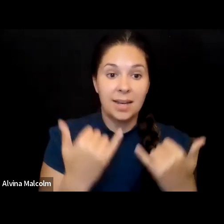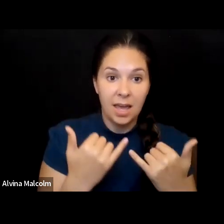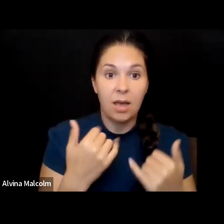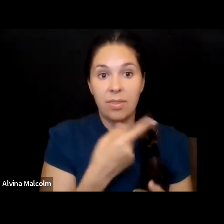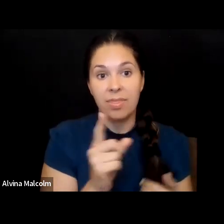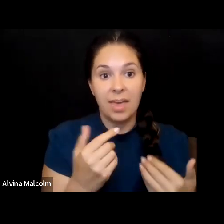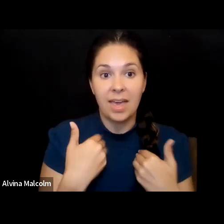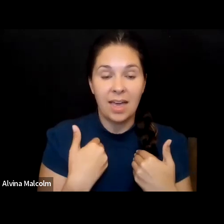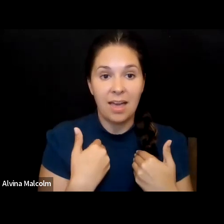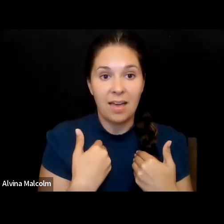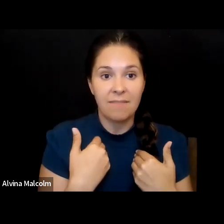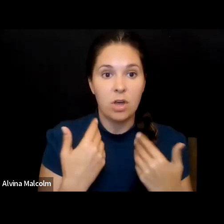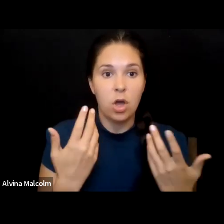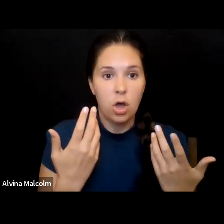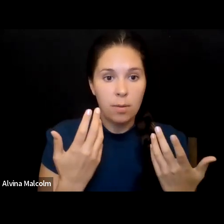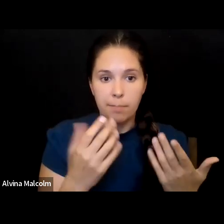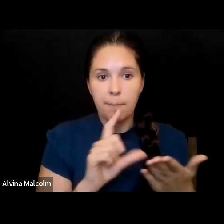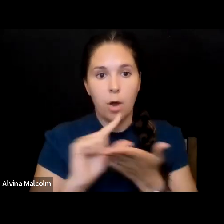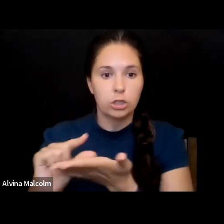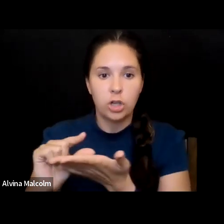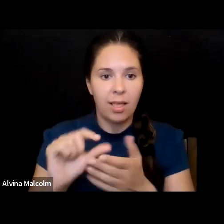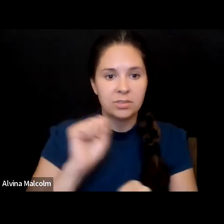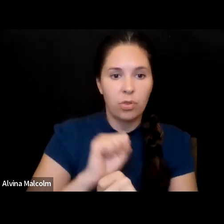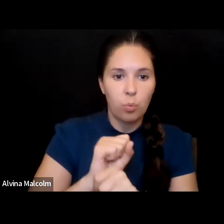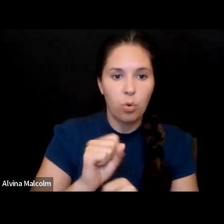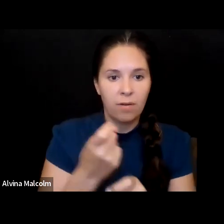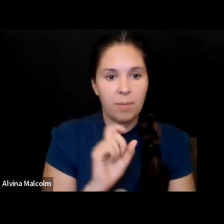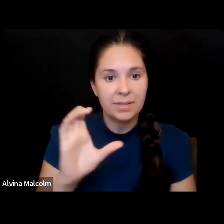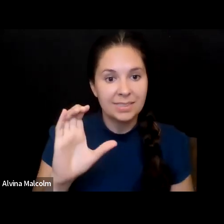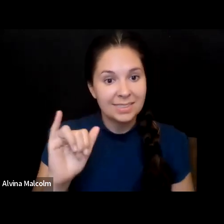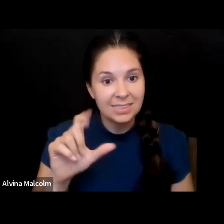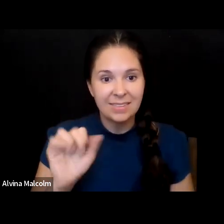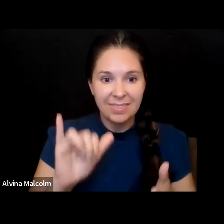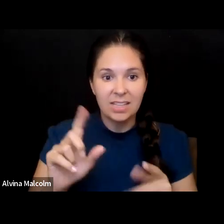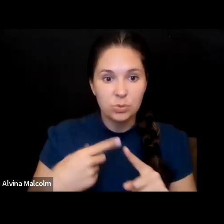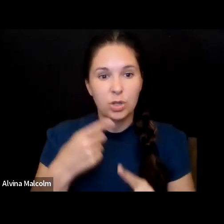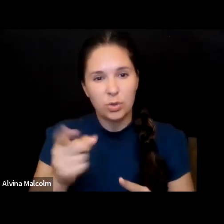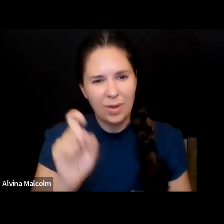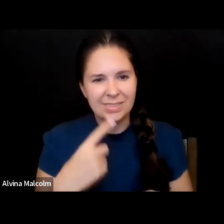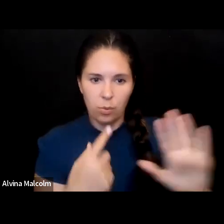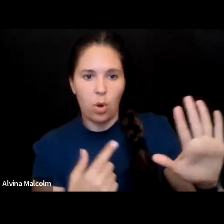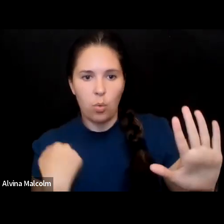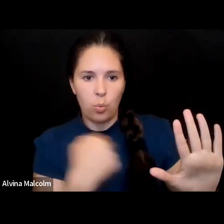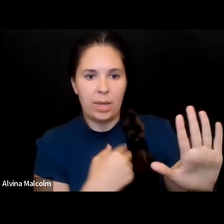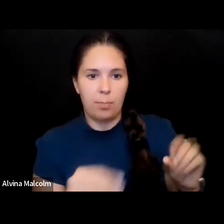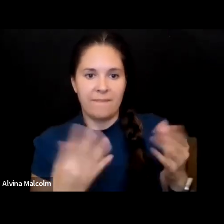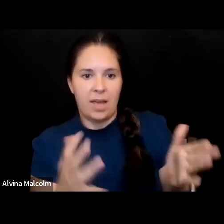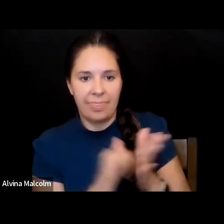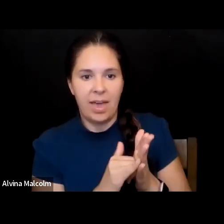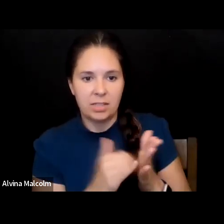don't do it, then guess what? Something else happens. It's great to get support from other states the, but sometimes the support comes in and now